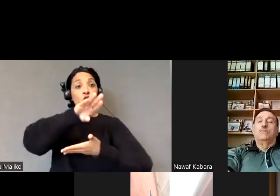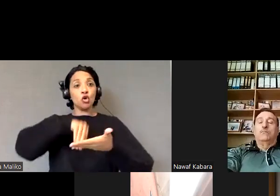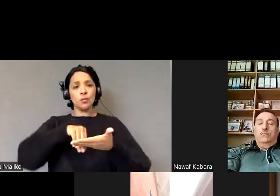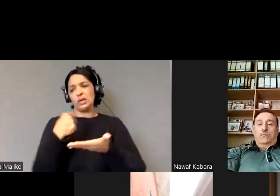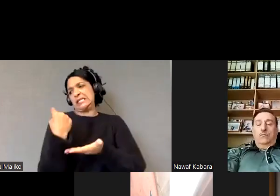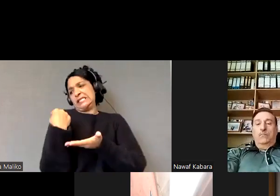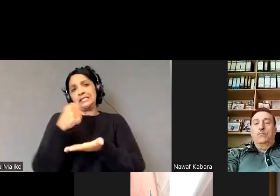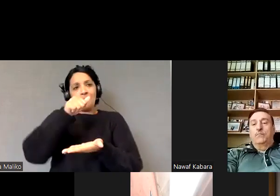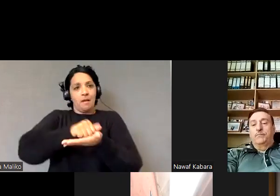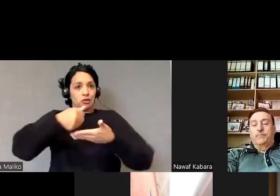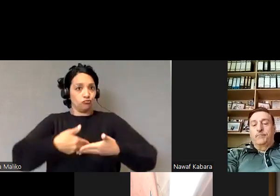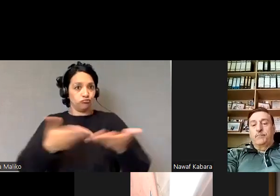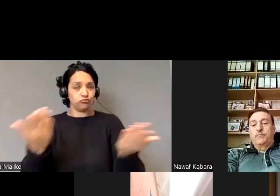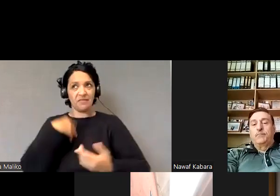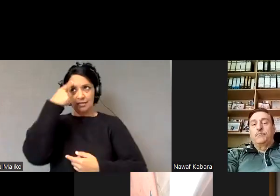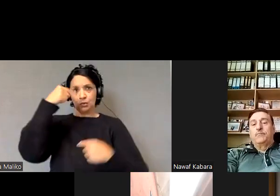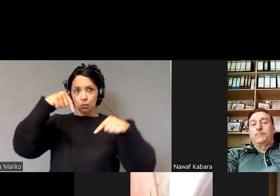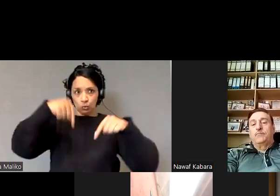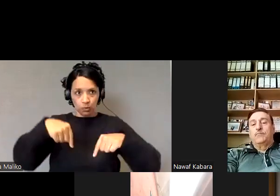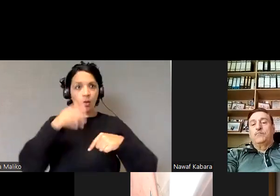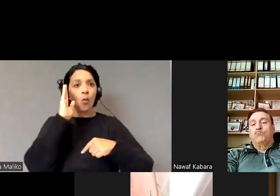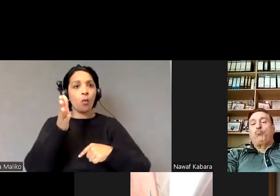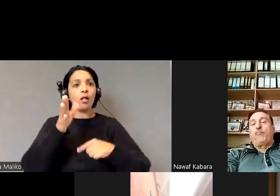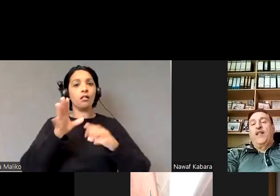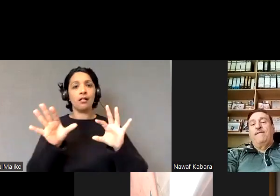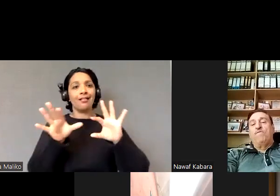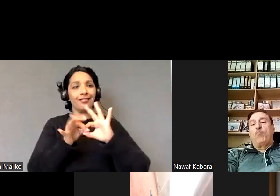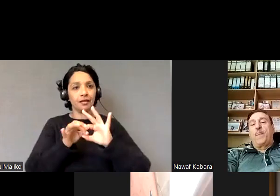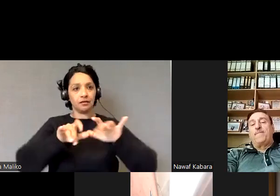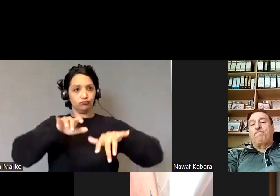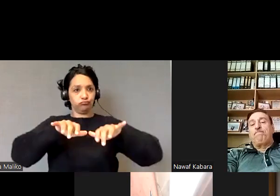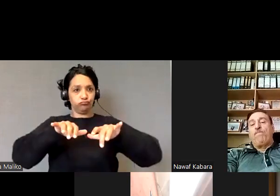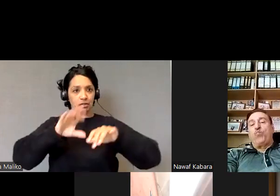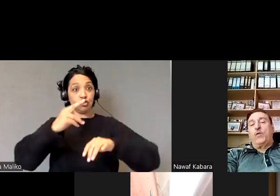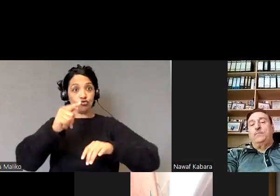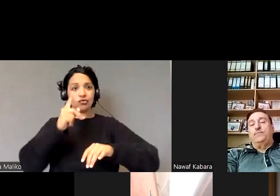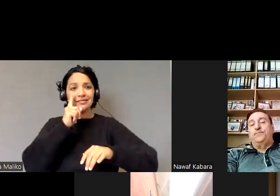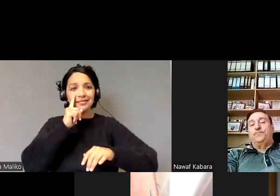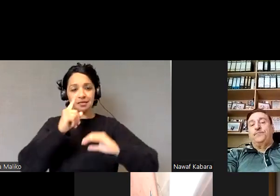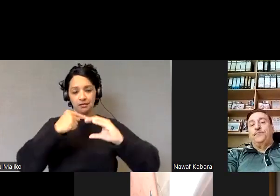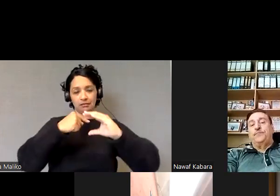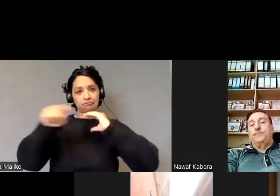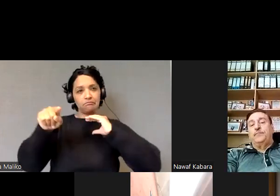meaning today. I will try to send you in the chat on the screen, I don't know if the chat is visible